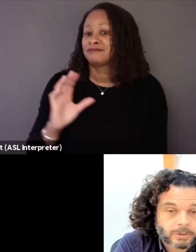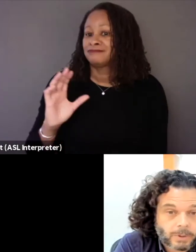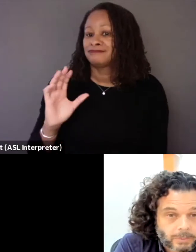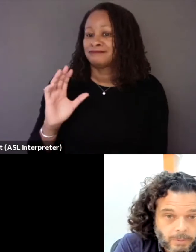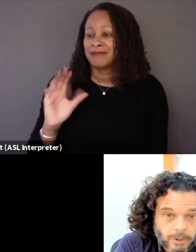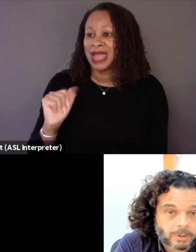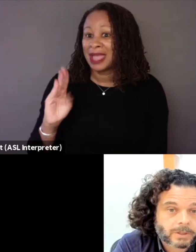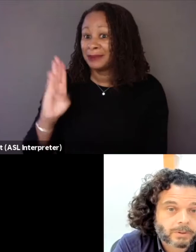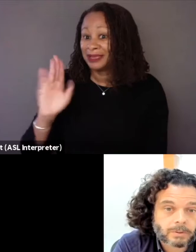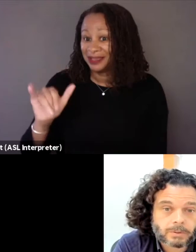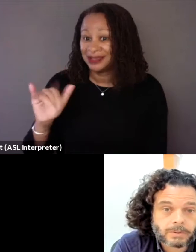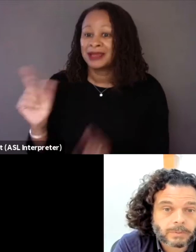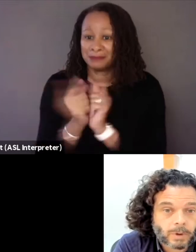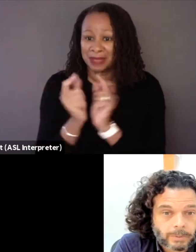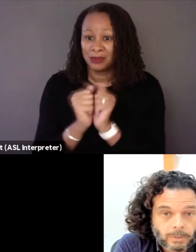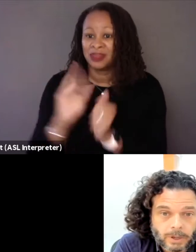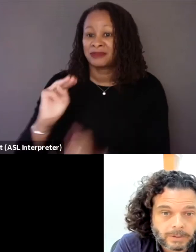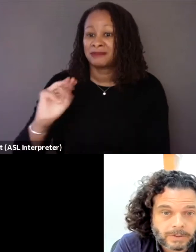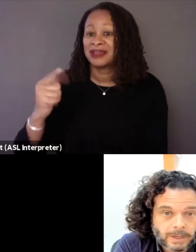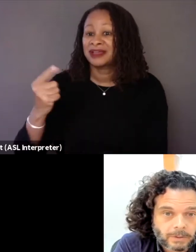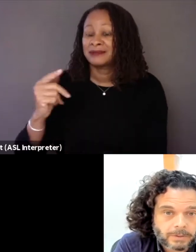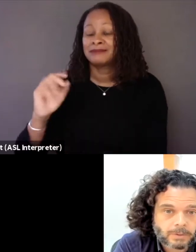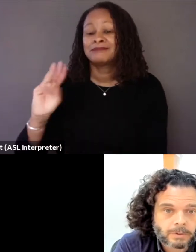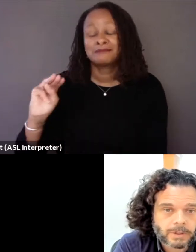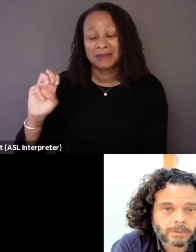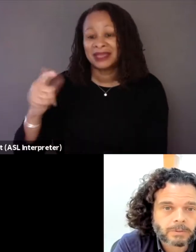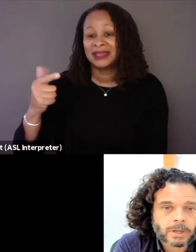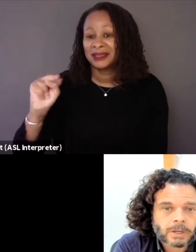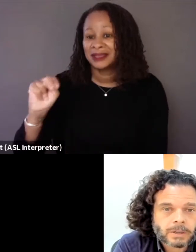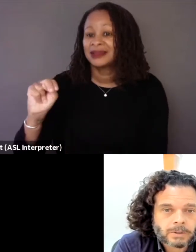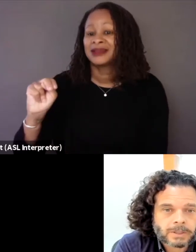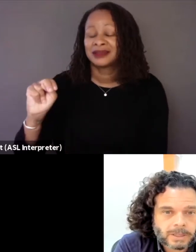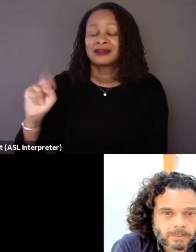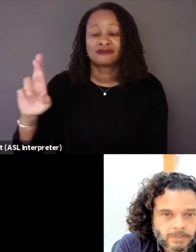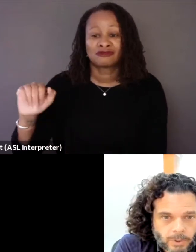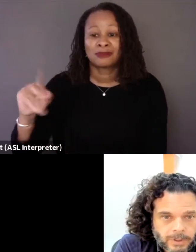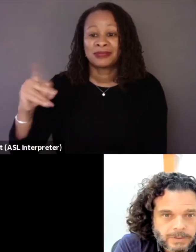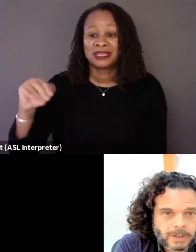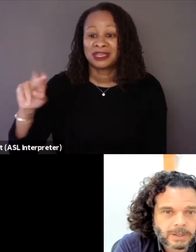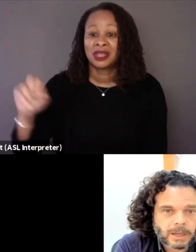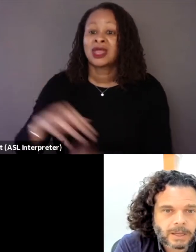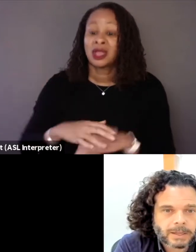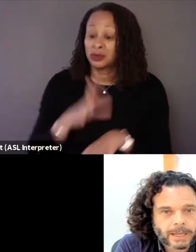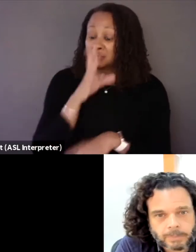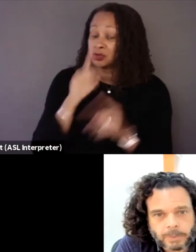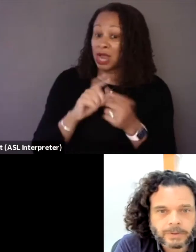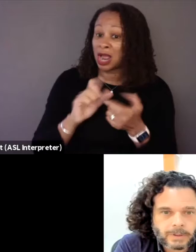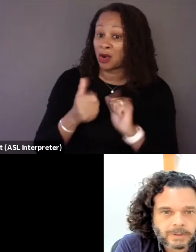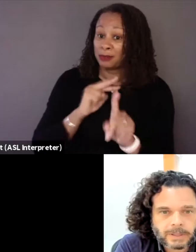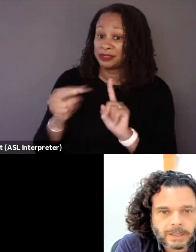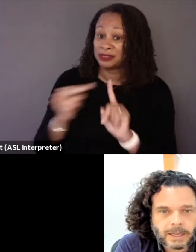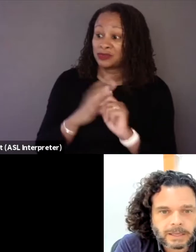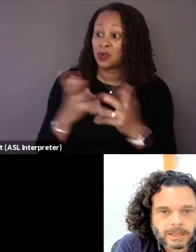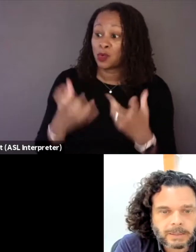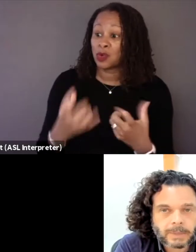the way we work, we told her this, the way we wanted to tell the story through the team's voice and not experts and things like that.